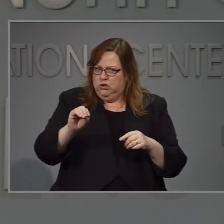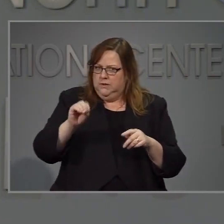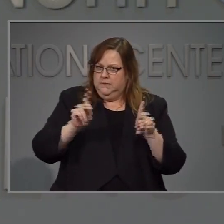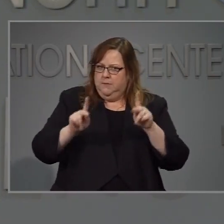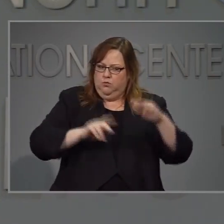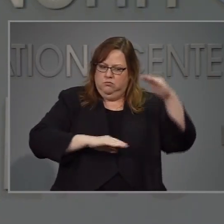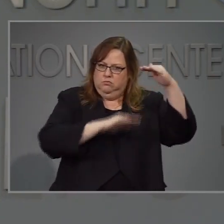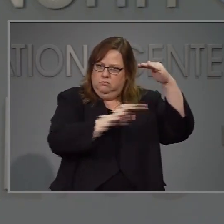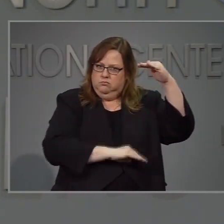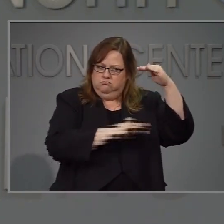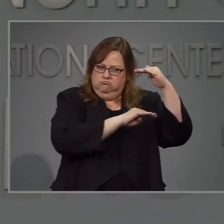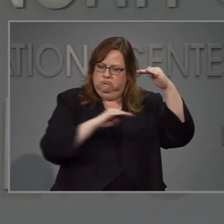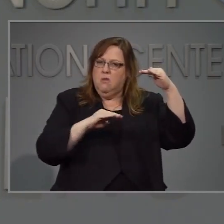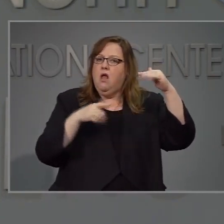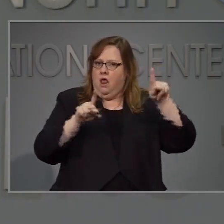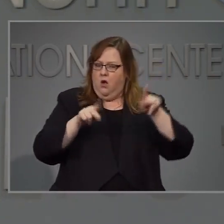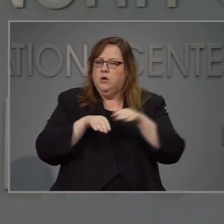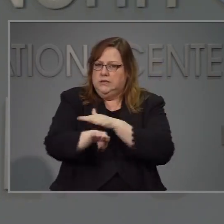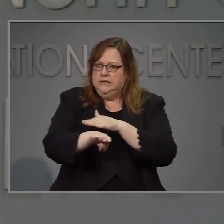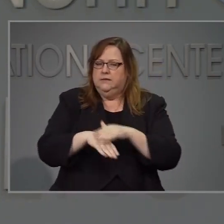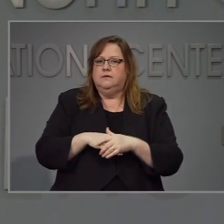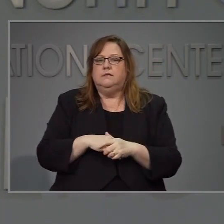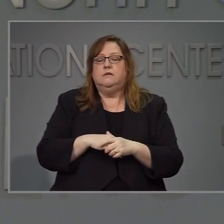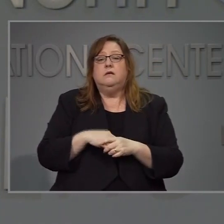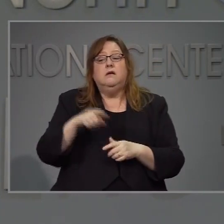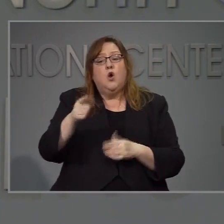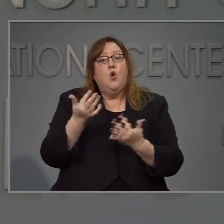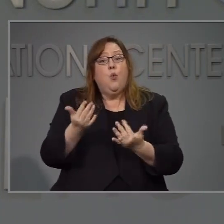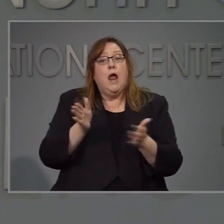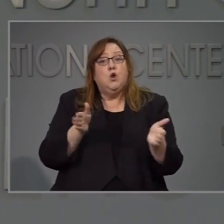REQUIREMENTS. PERSONAL CARE BUSINESSES LIKE SALONS AND BARBERS CAN ALSO REOPEN AT 50%